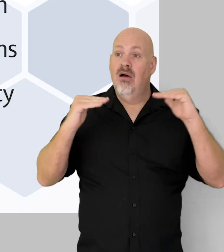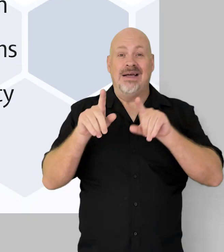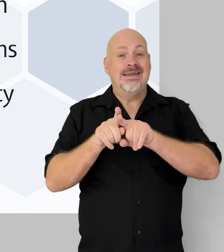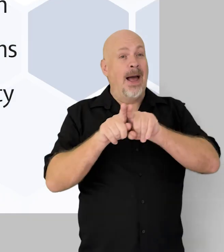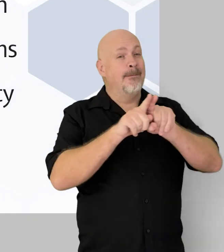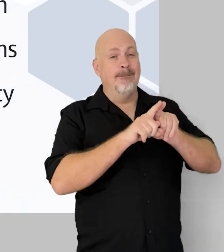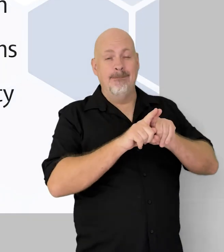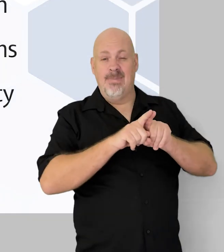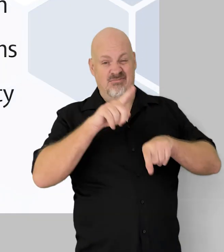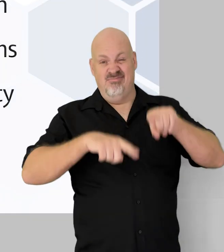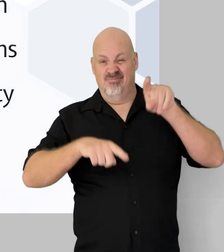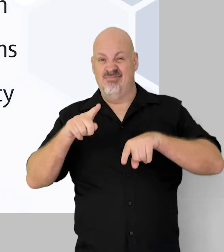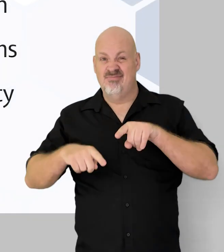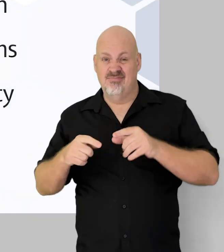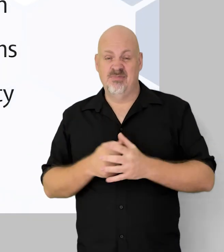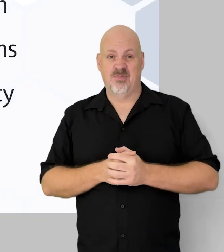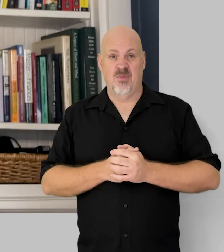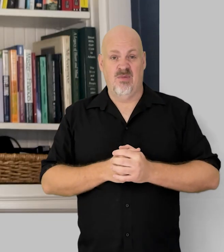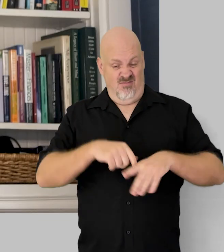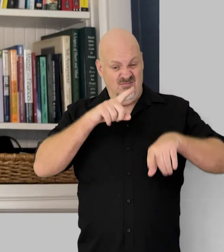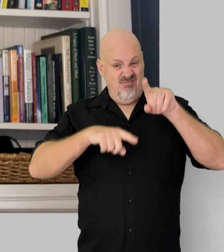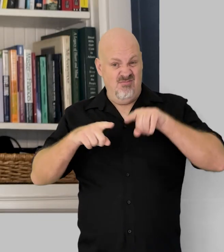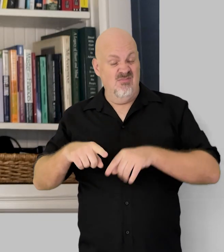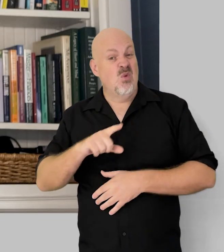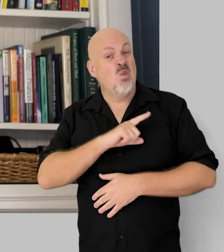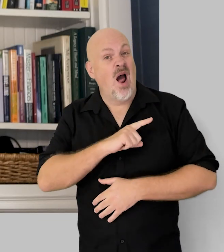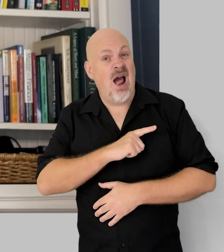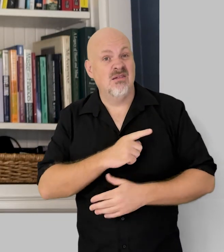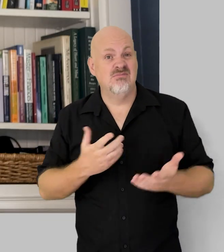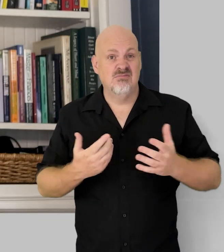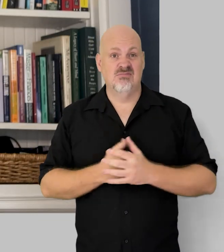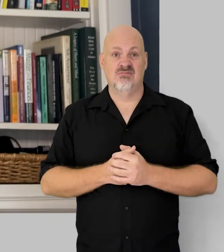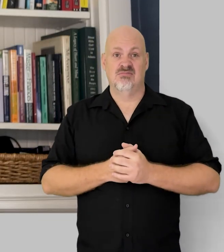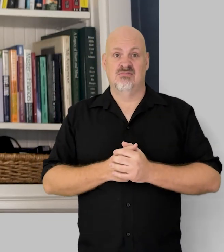So interventions that address these aspects are likely